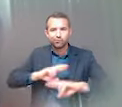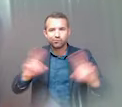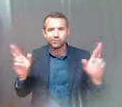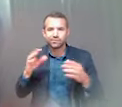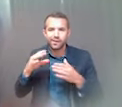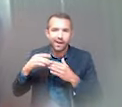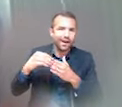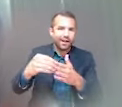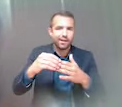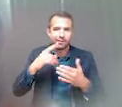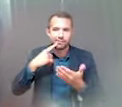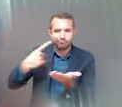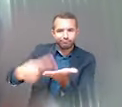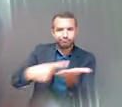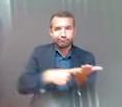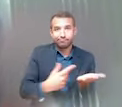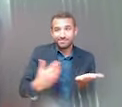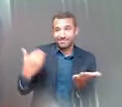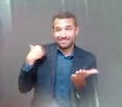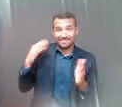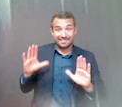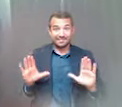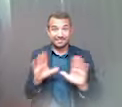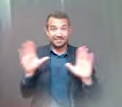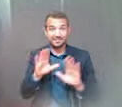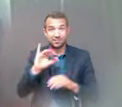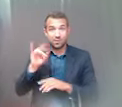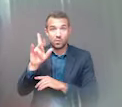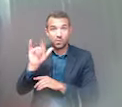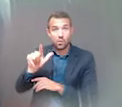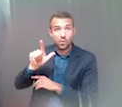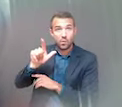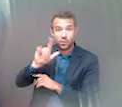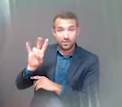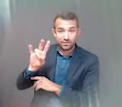This past Sunday, July 26th, 2020, the anniversary of